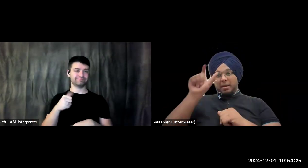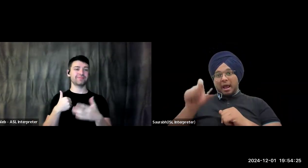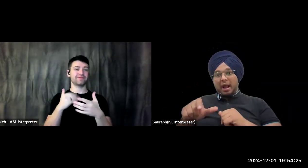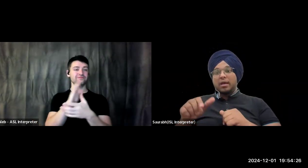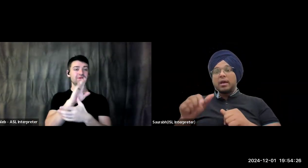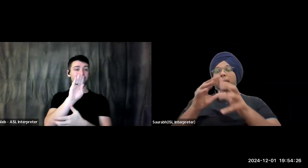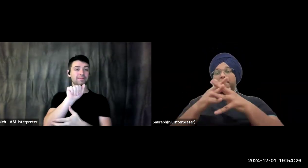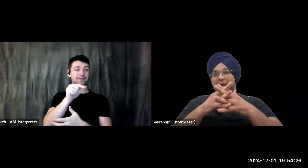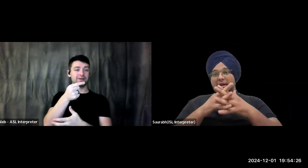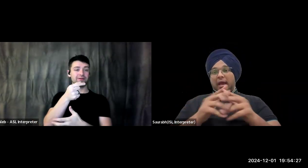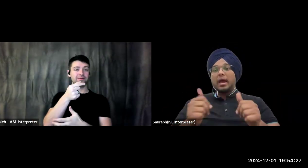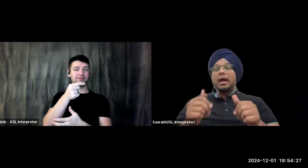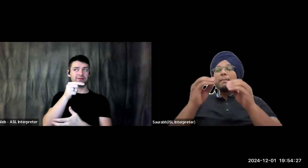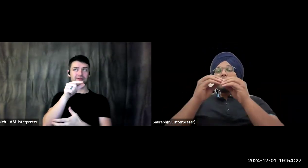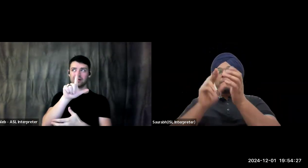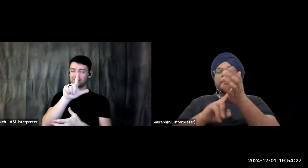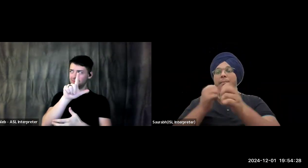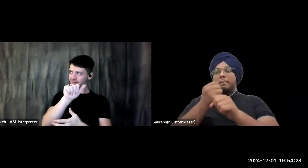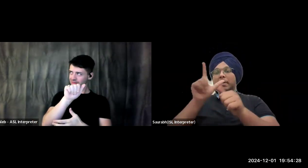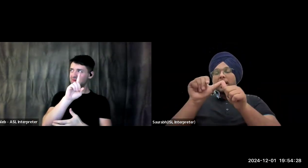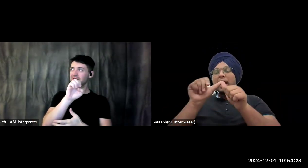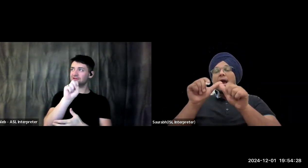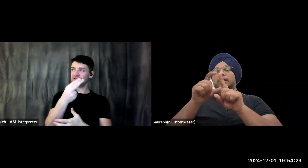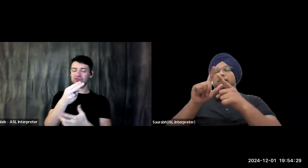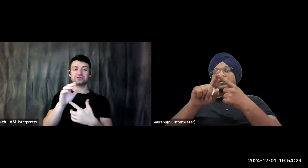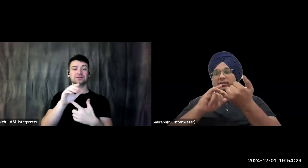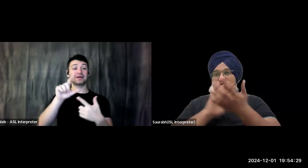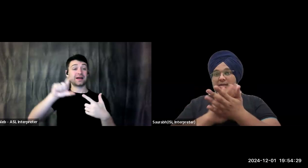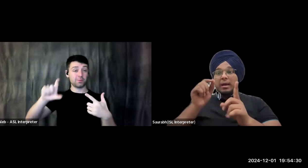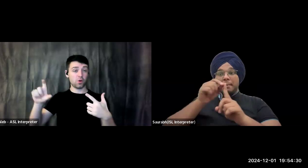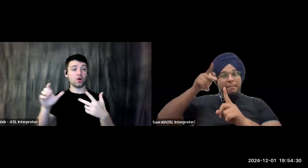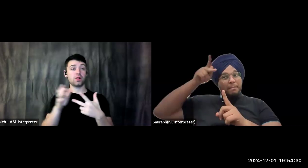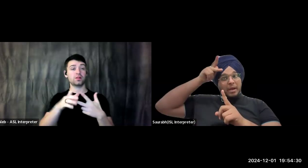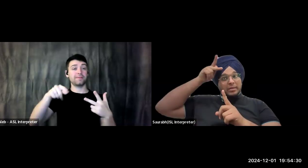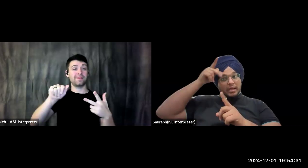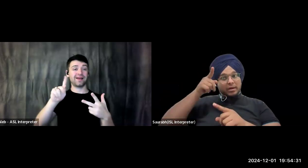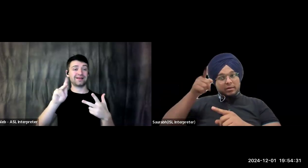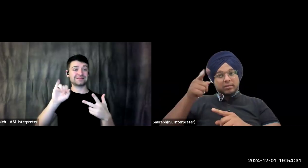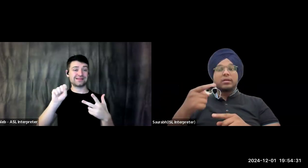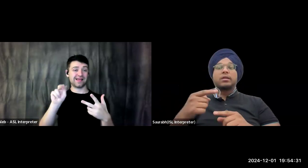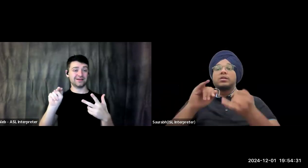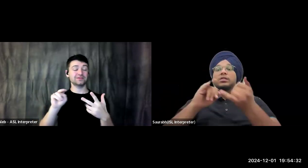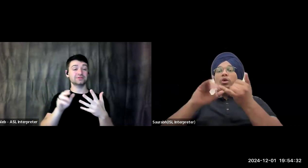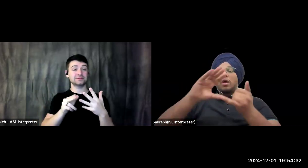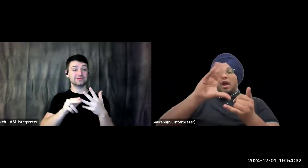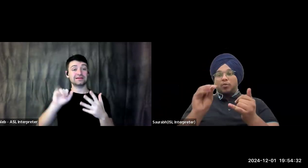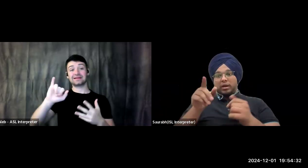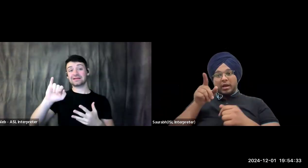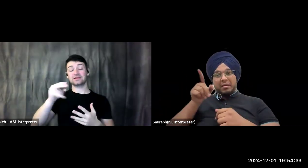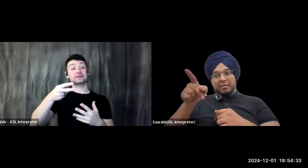Pakistan, Indonesia, South Africa, mainly we are covering.